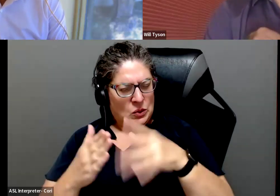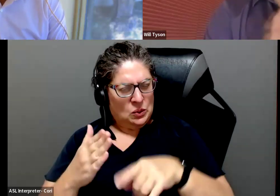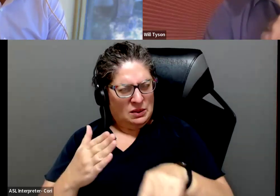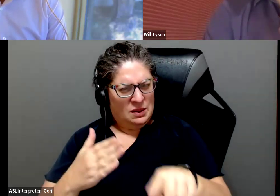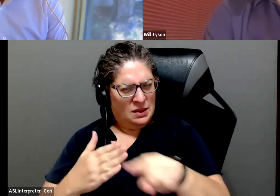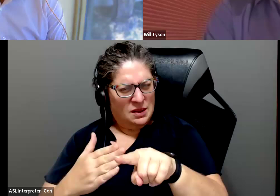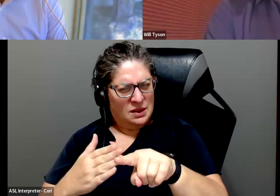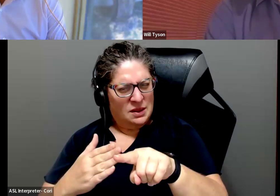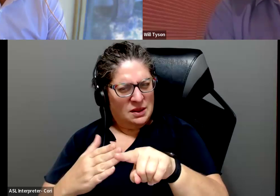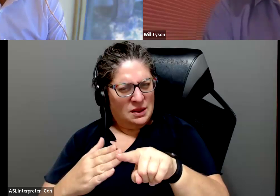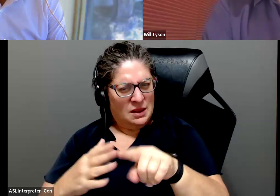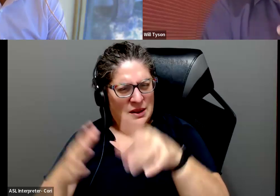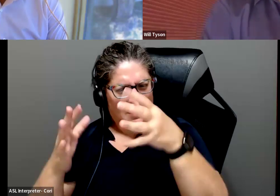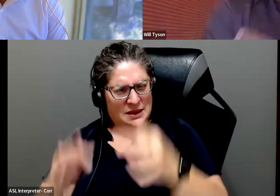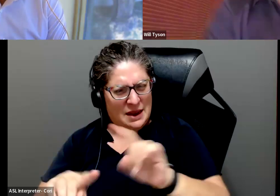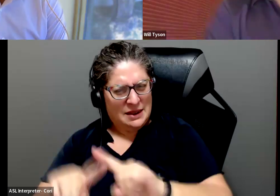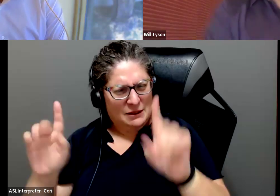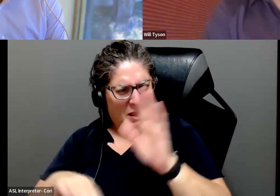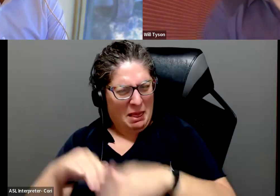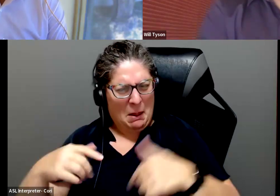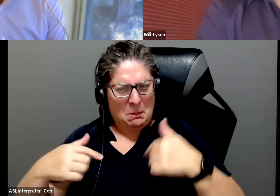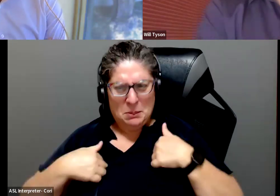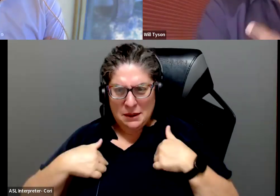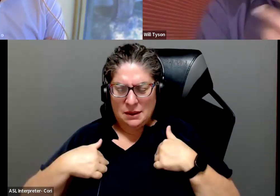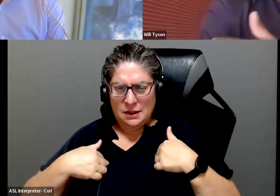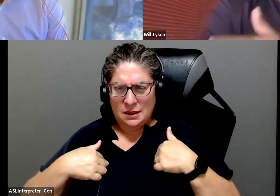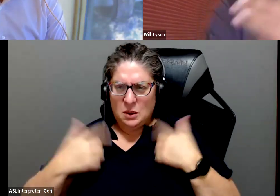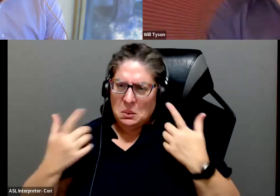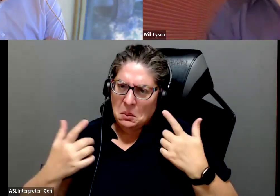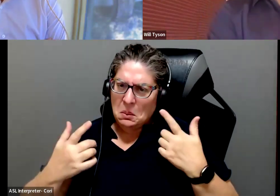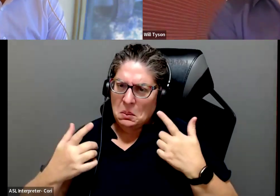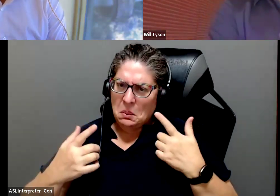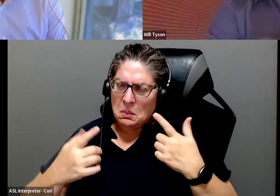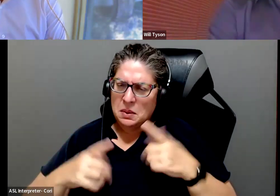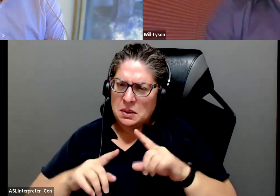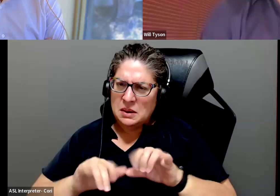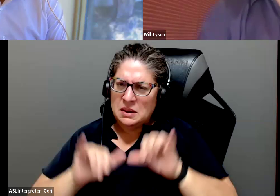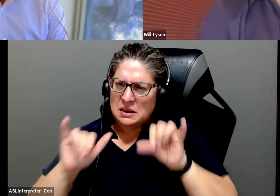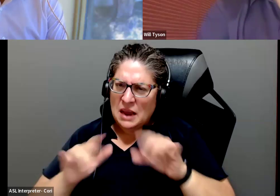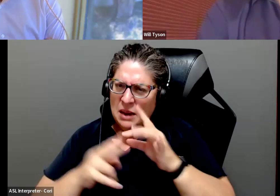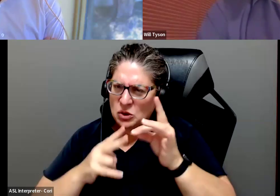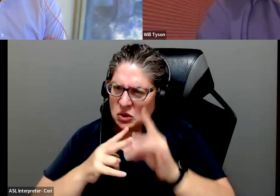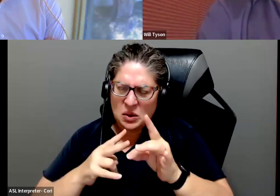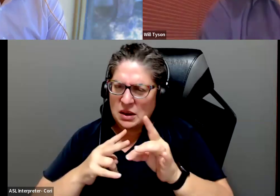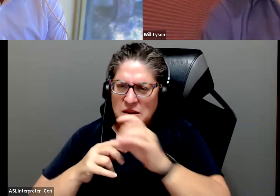a different choice that I did or who made the same choice that I did who switched out of stem.